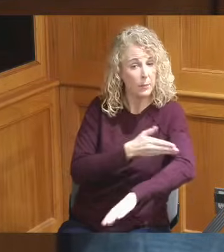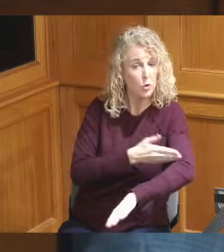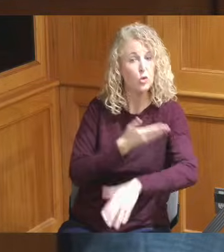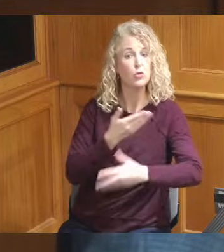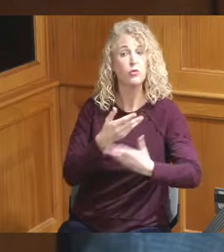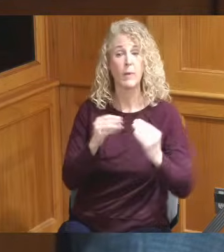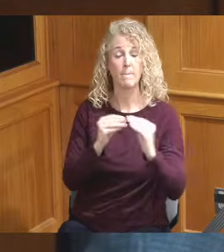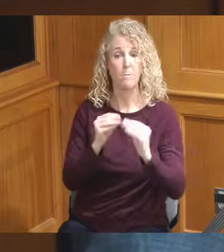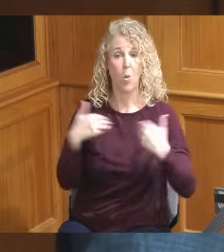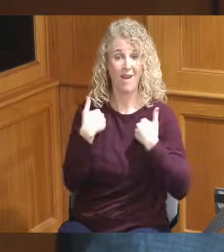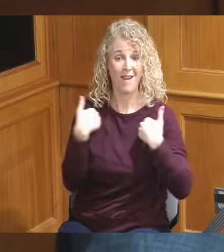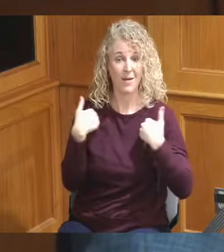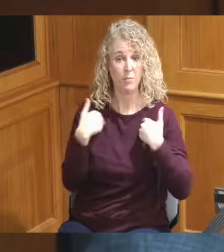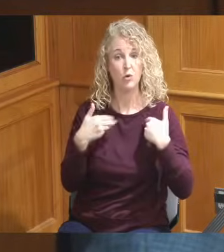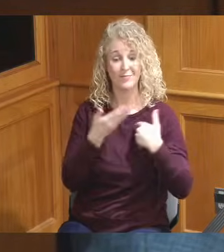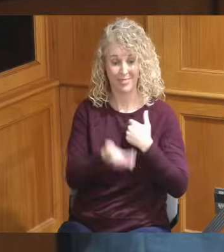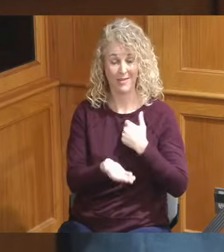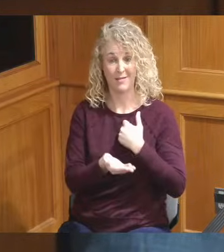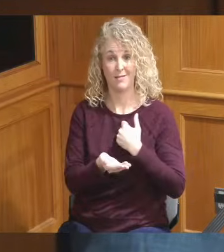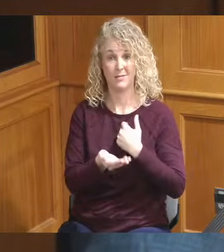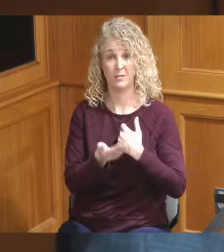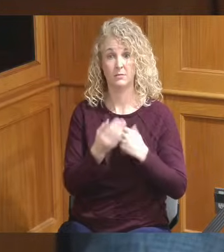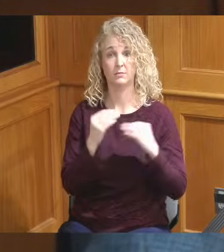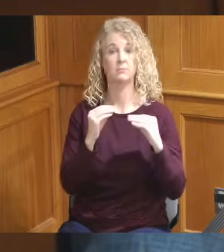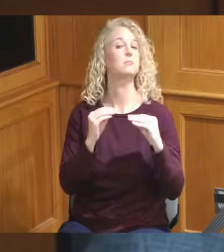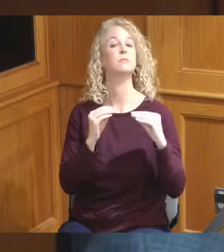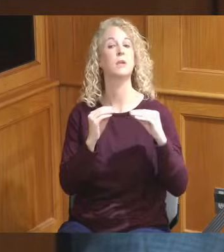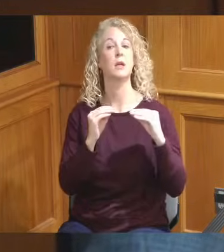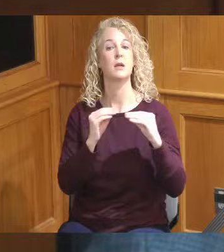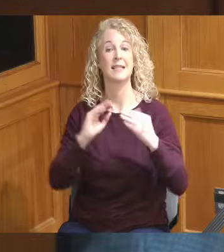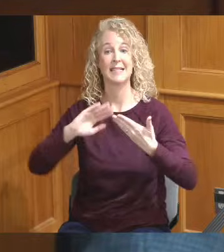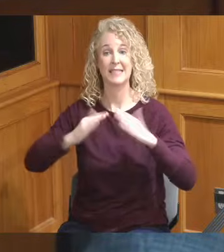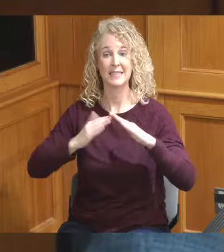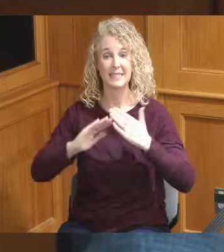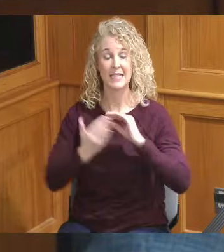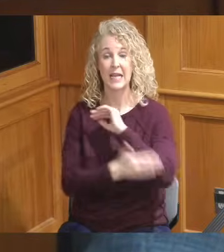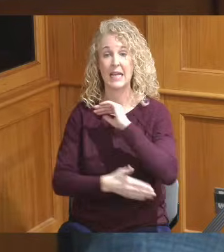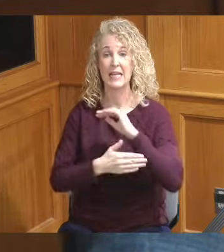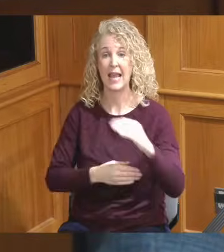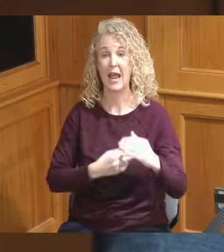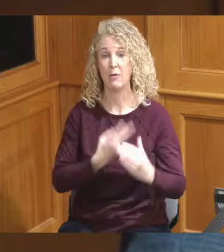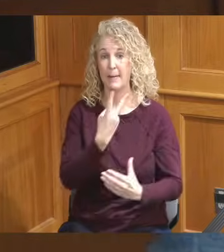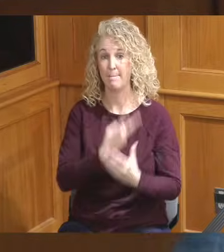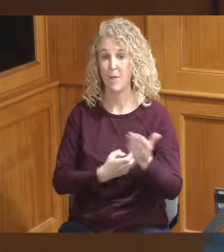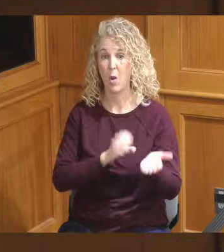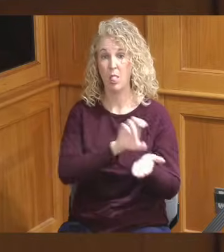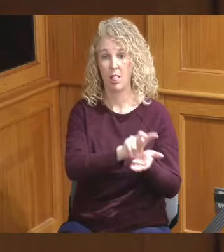wildlife is in the area. We've got city and county investments creating energy, economic energy